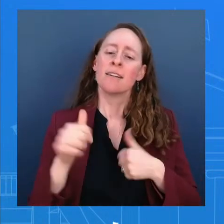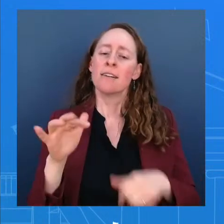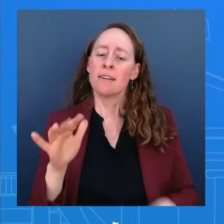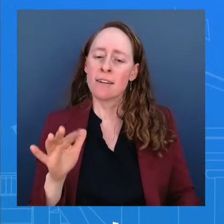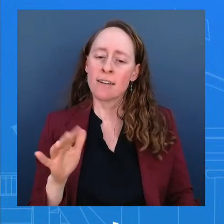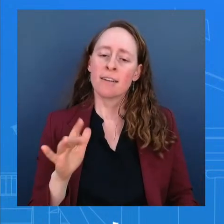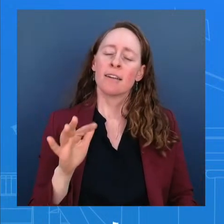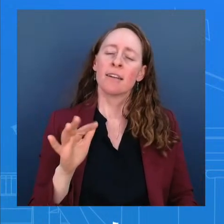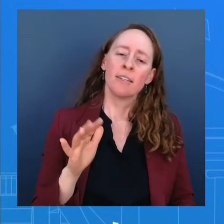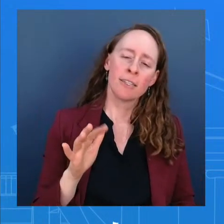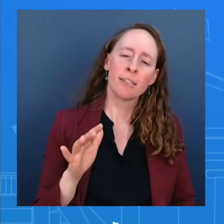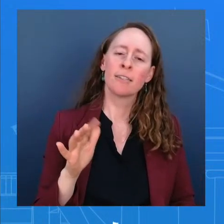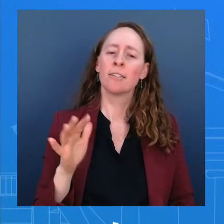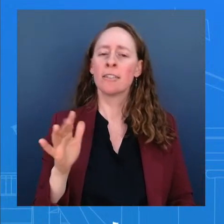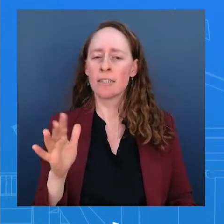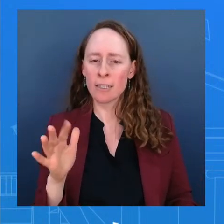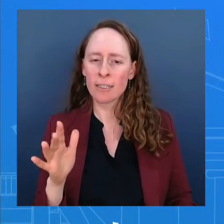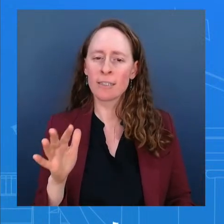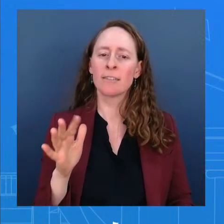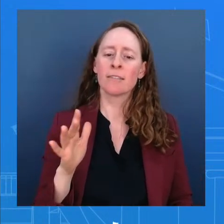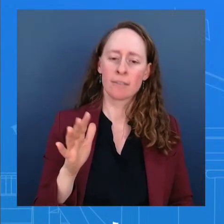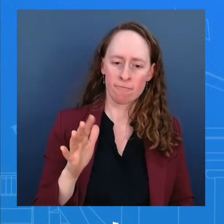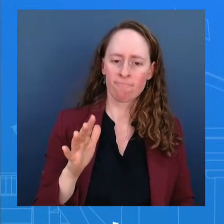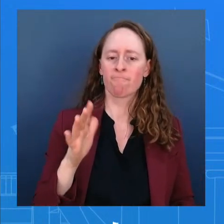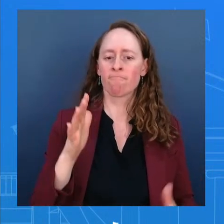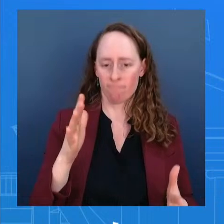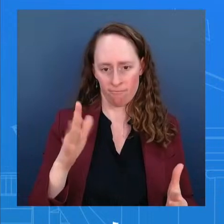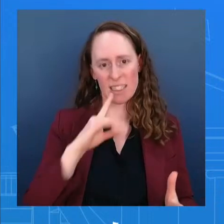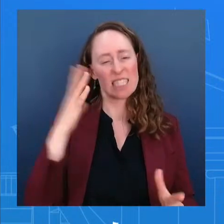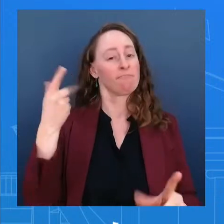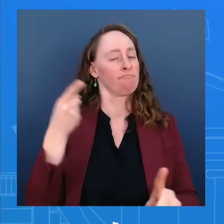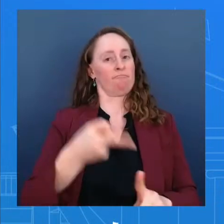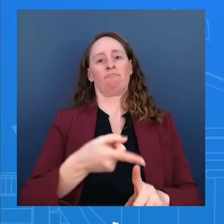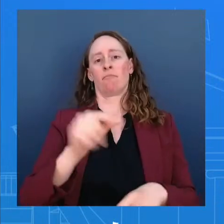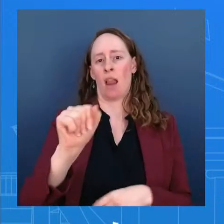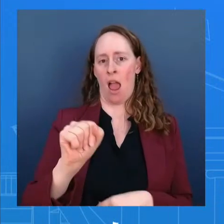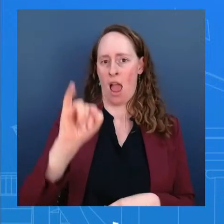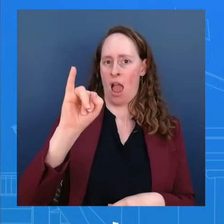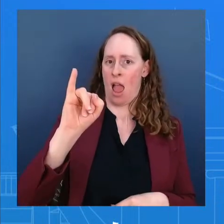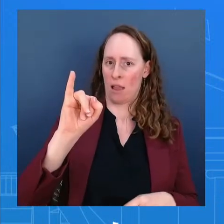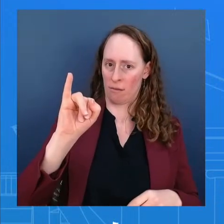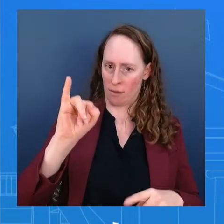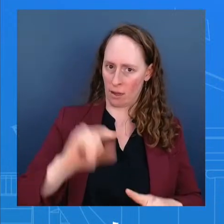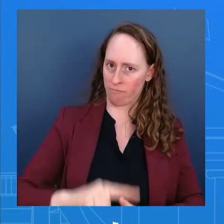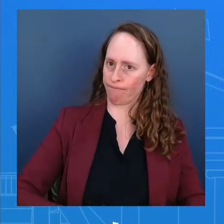with which AI is going to transform the global landscape. And it’s either going to work for us